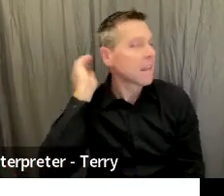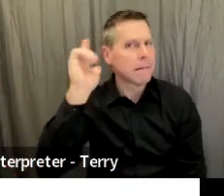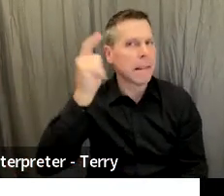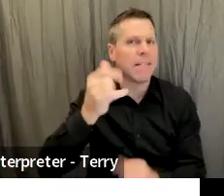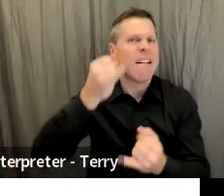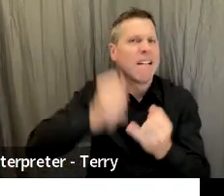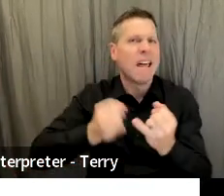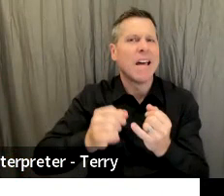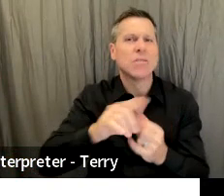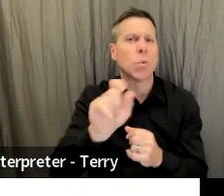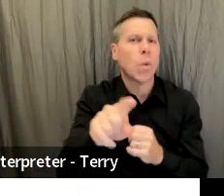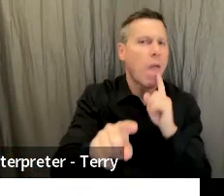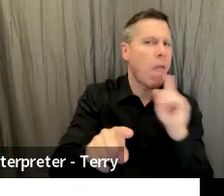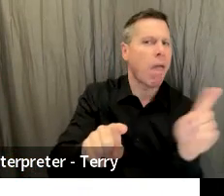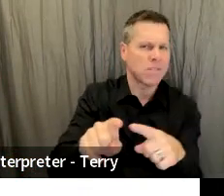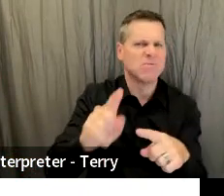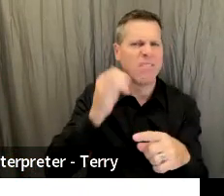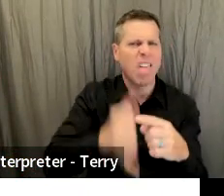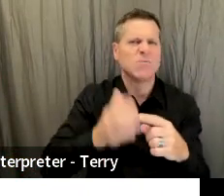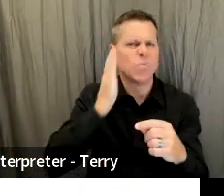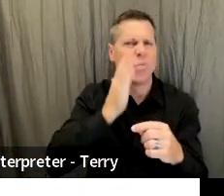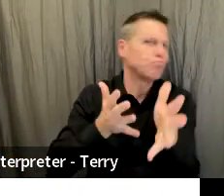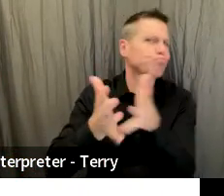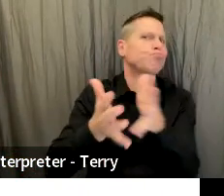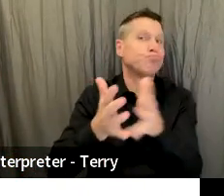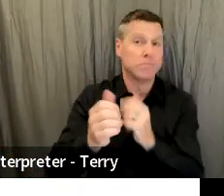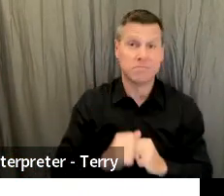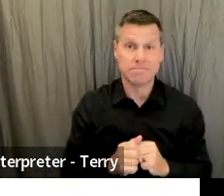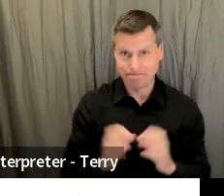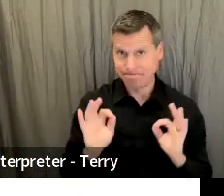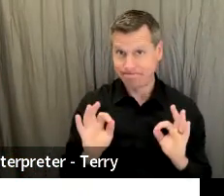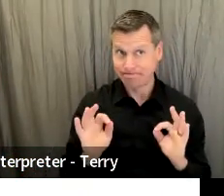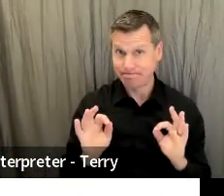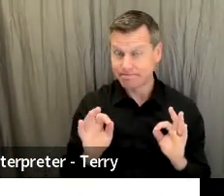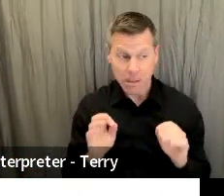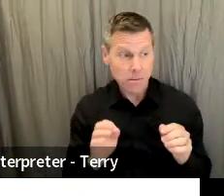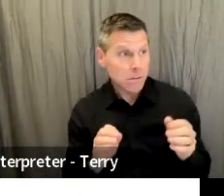so that mostly housekeeping things team Okay.